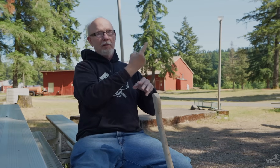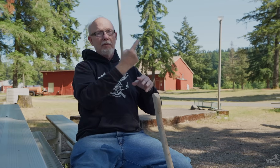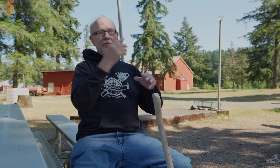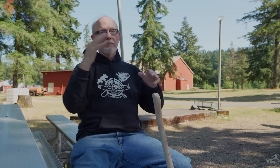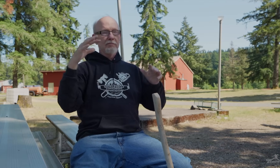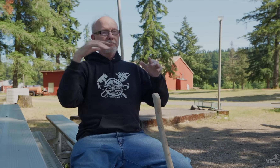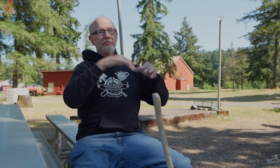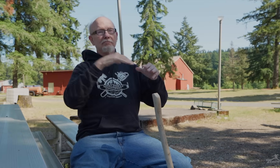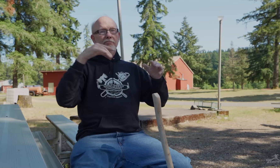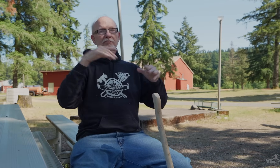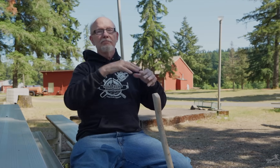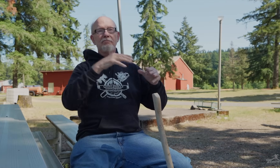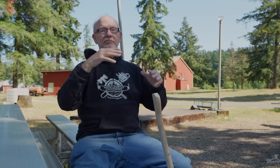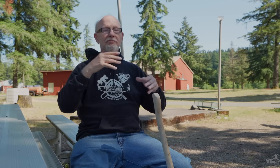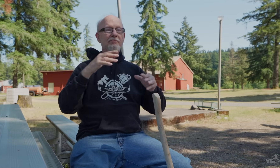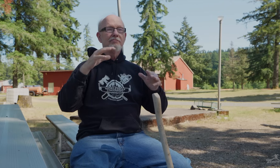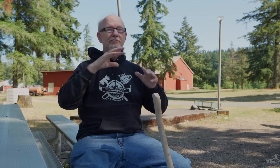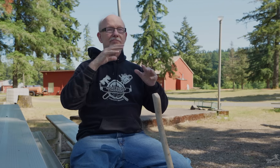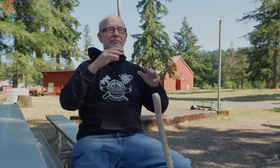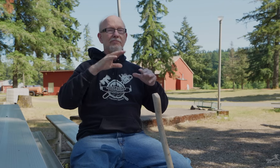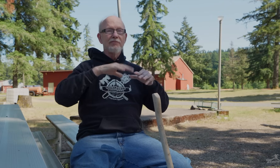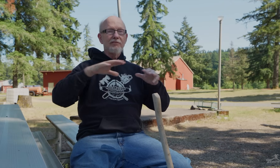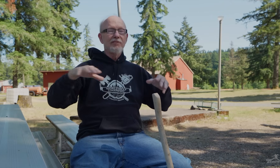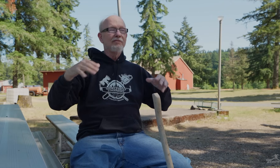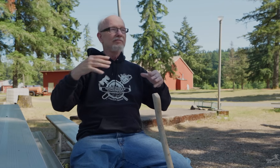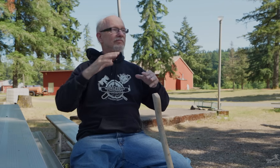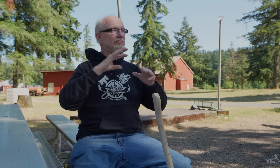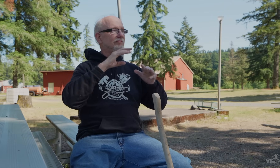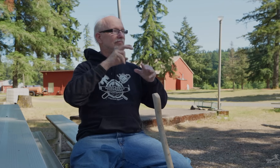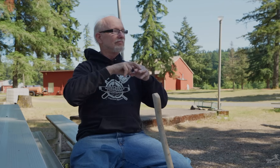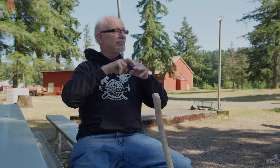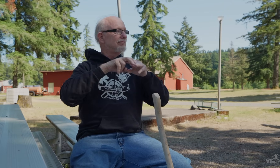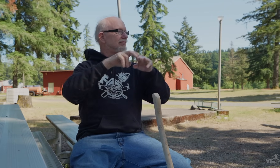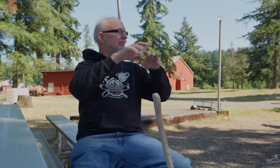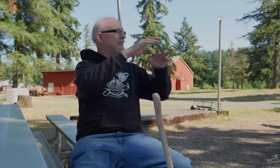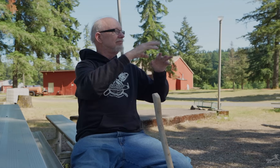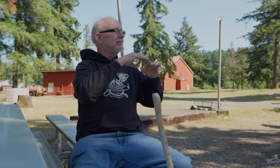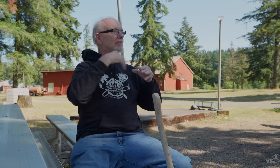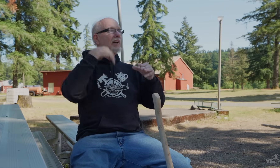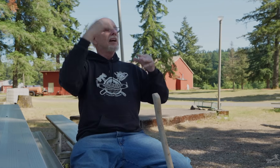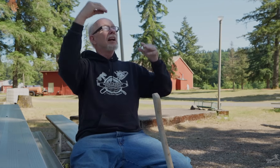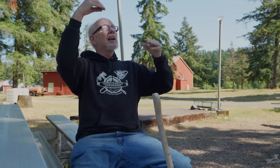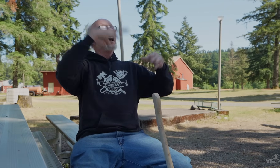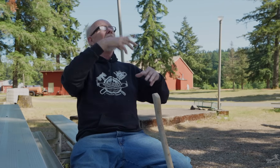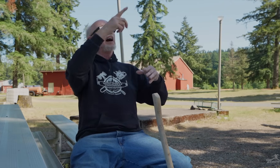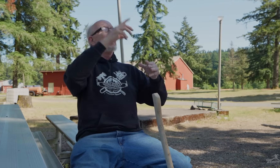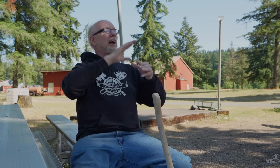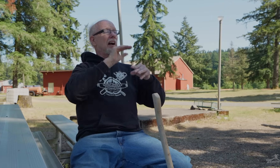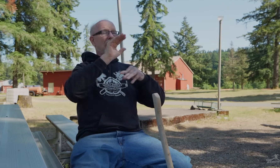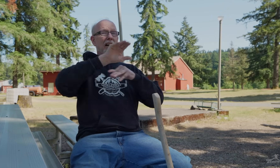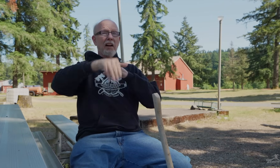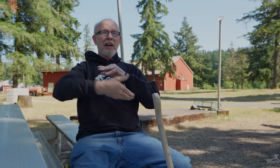People and children gather around to enjoy it. There are bright lights around too, so even in the dark,